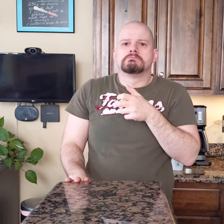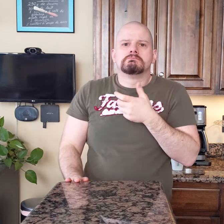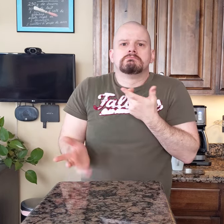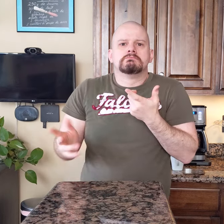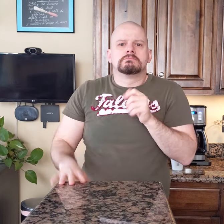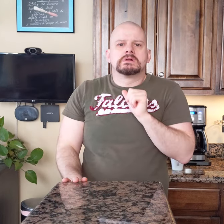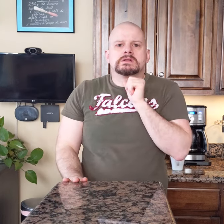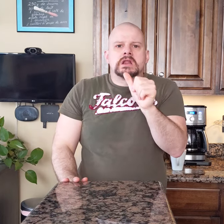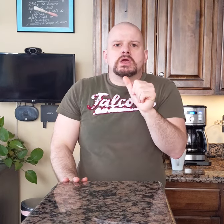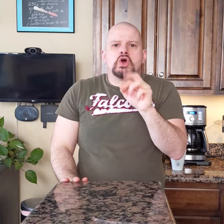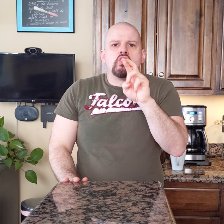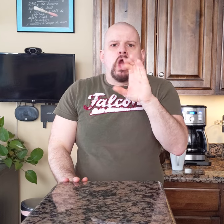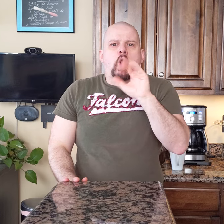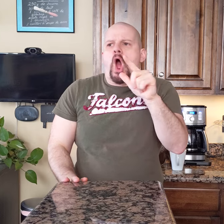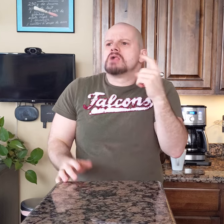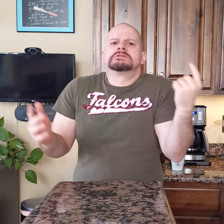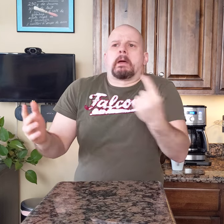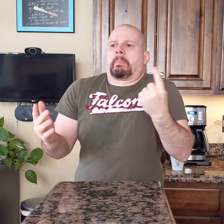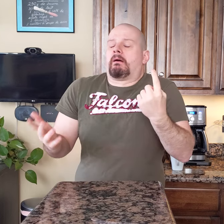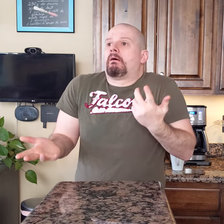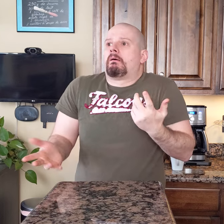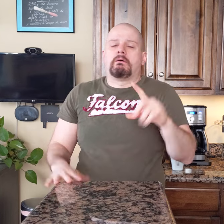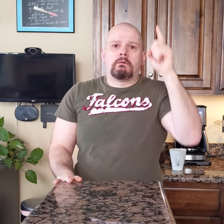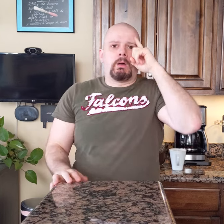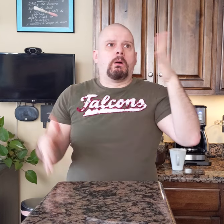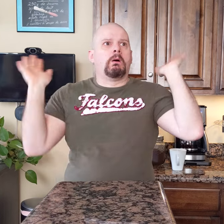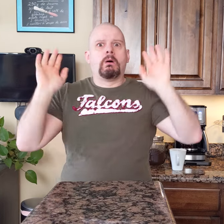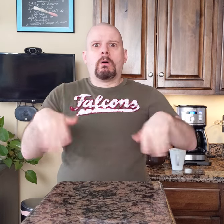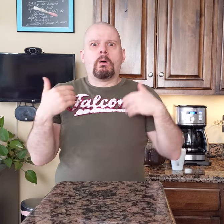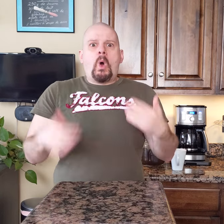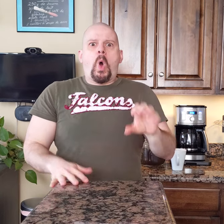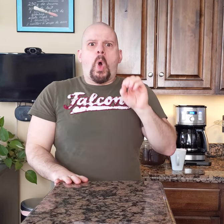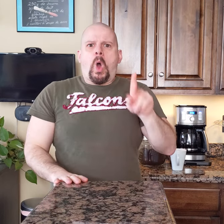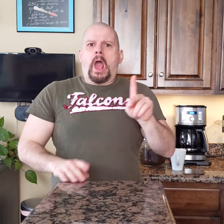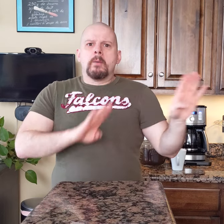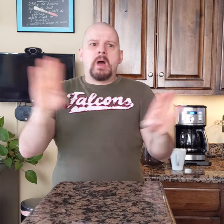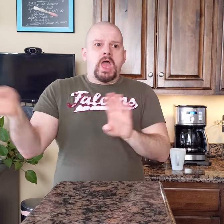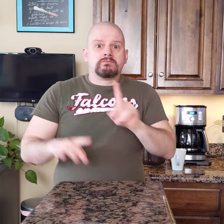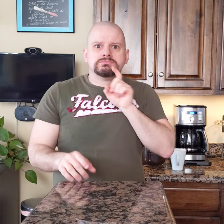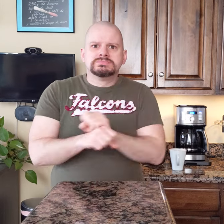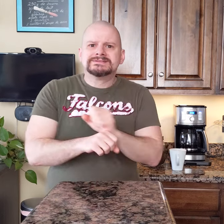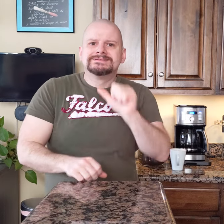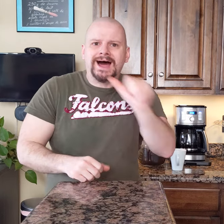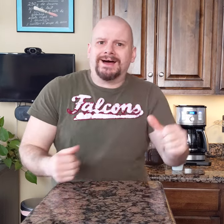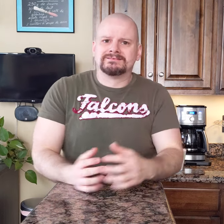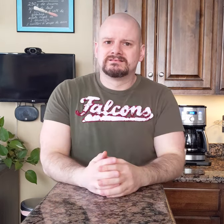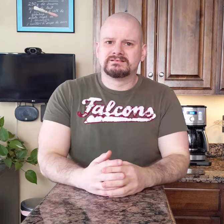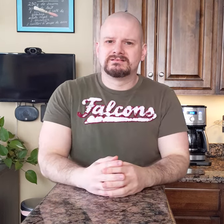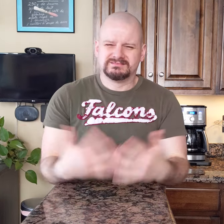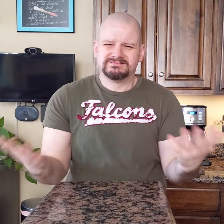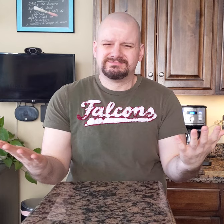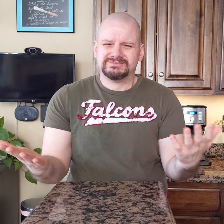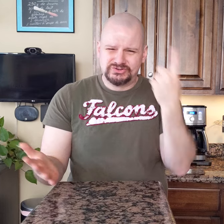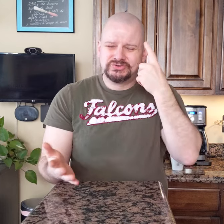they don't recall anything so they think it's okay to behave but it's not.